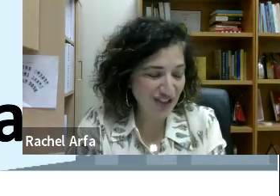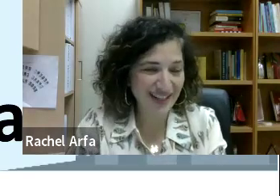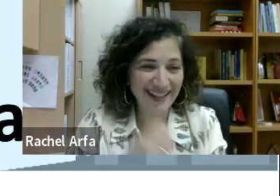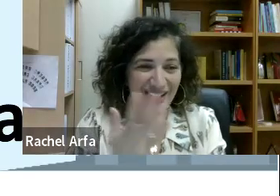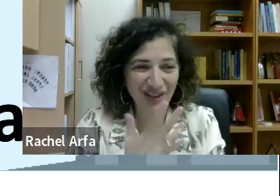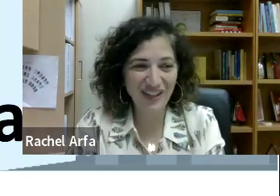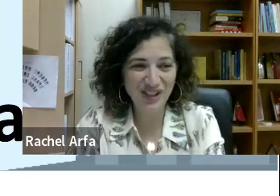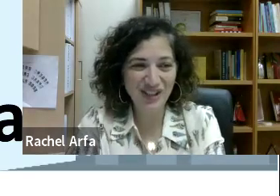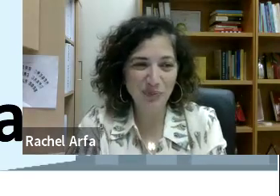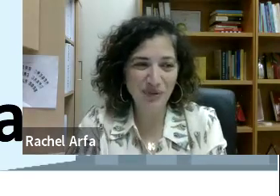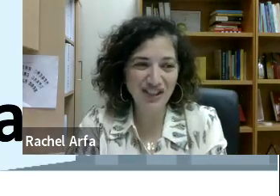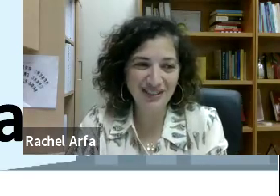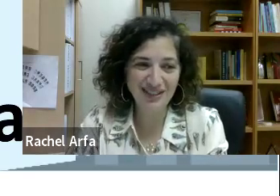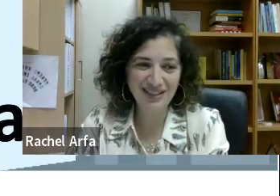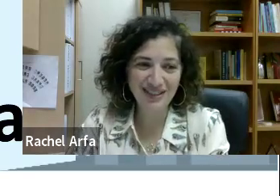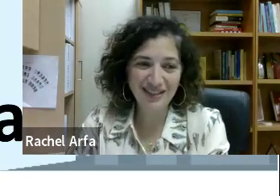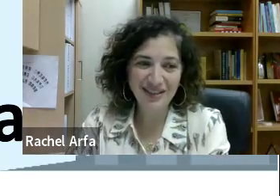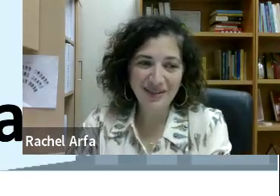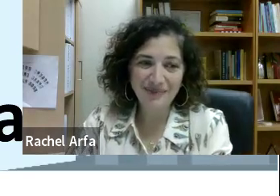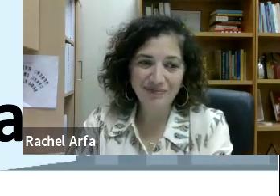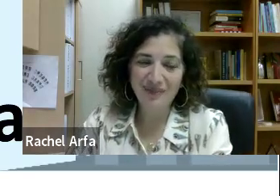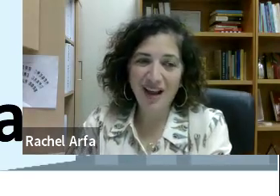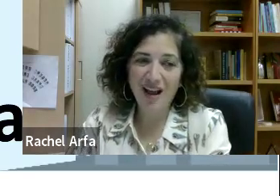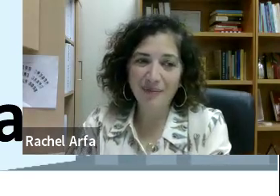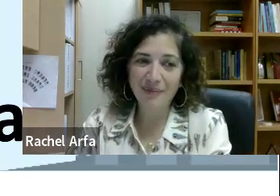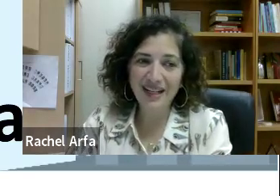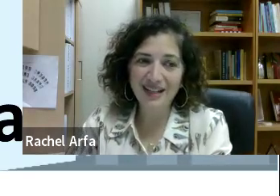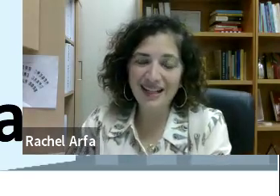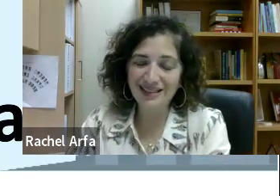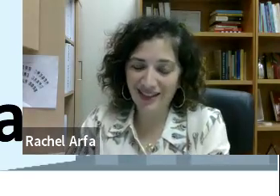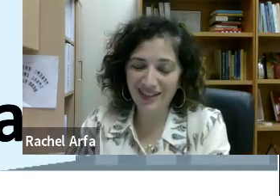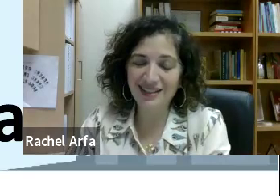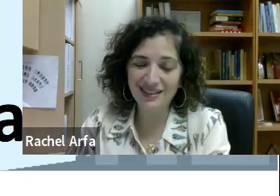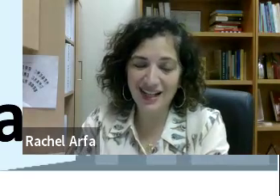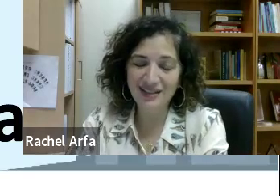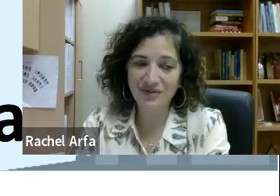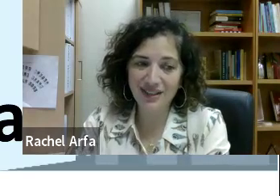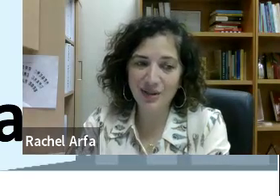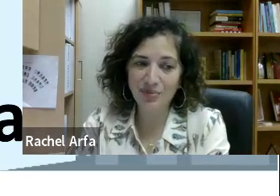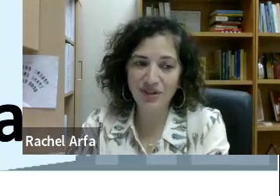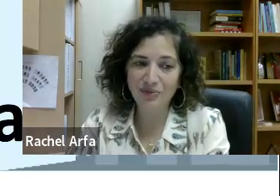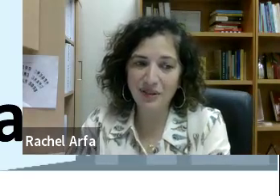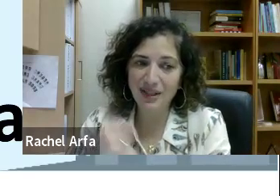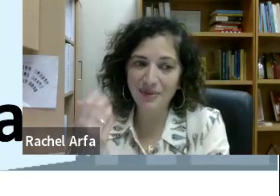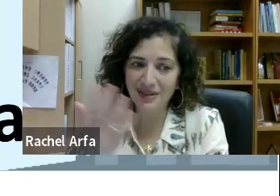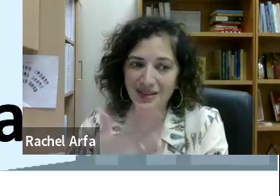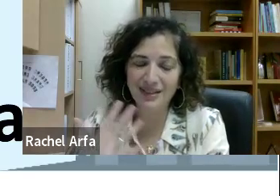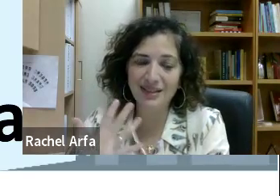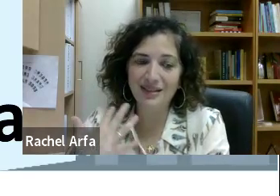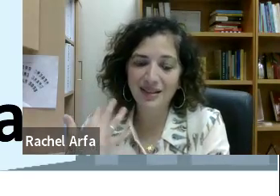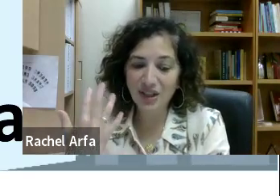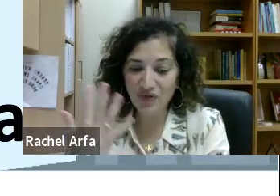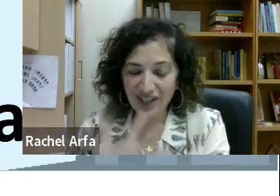the facial expressions. As Nathaniel said, it's really helpful to be able to see your